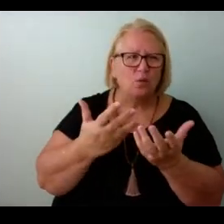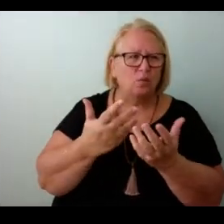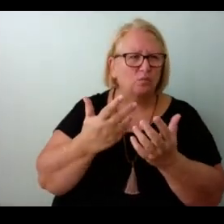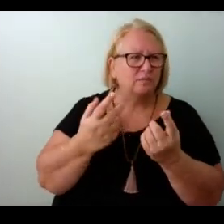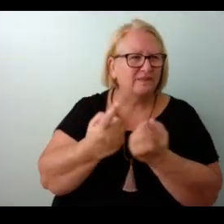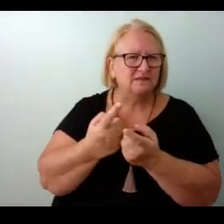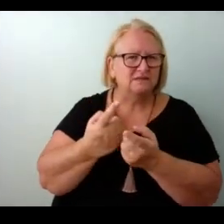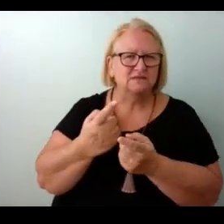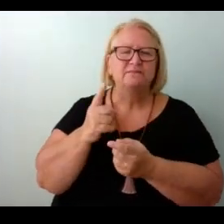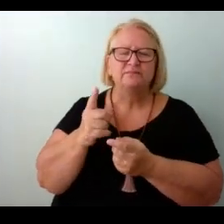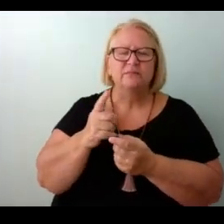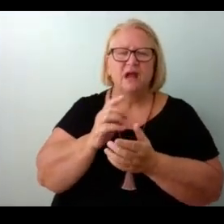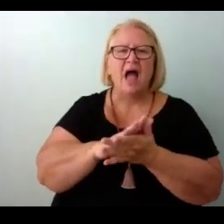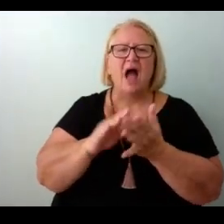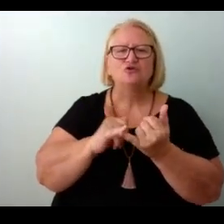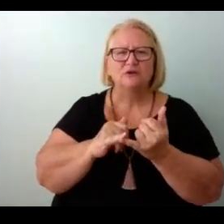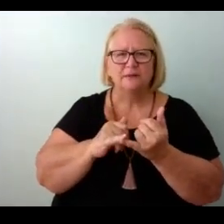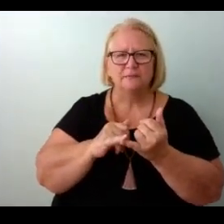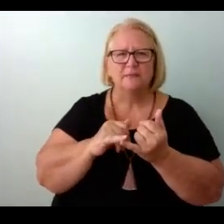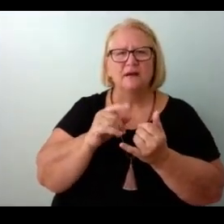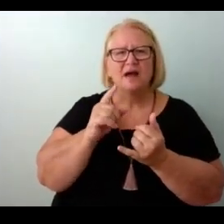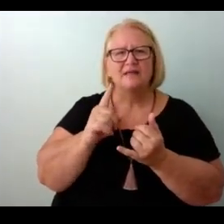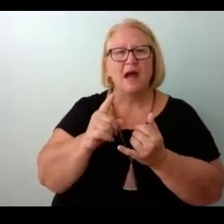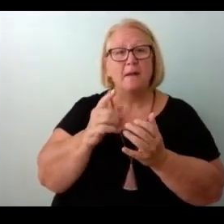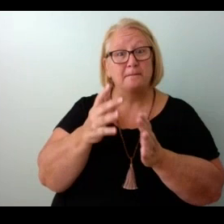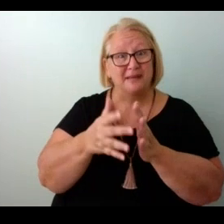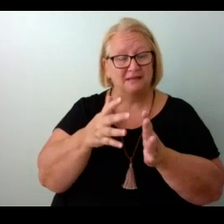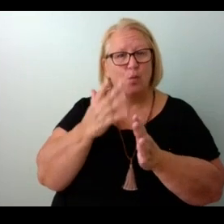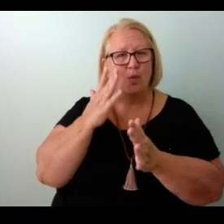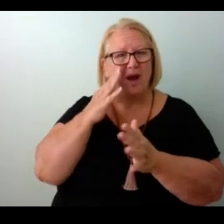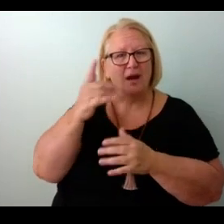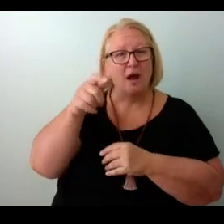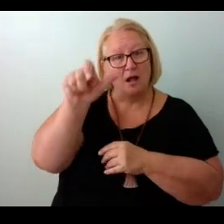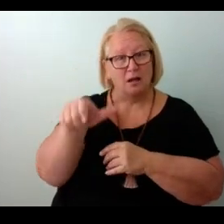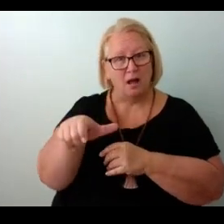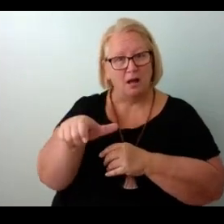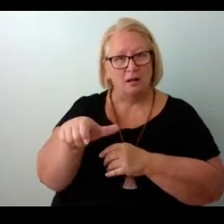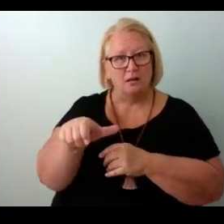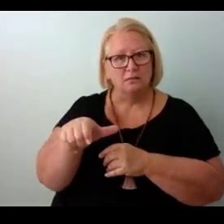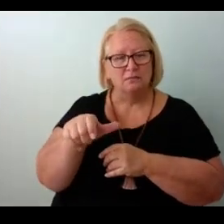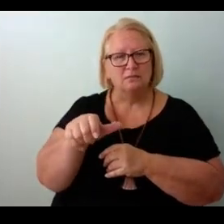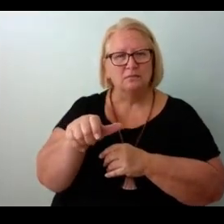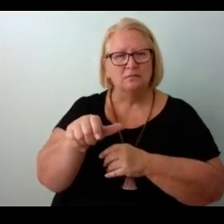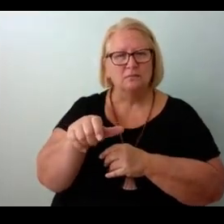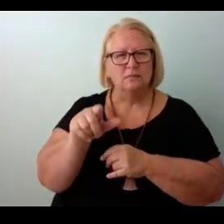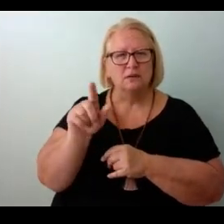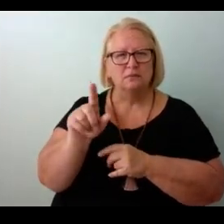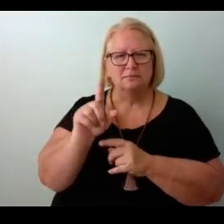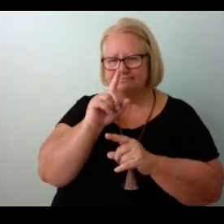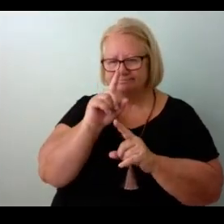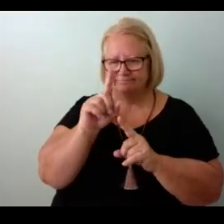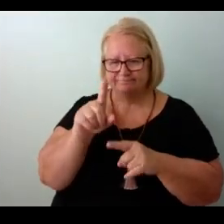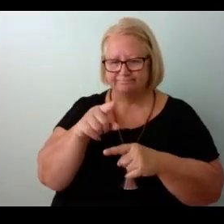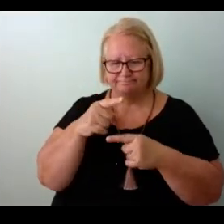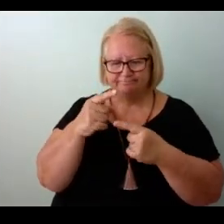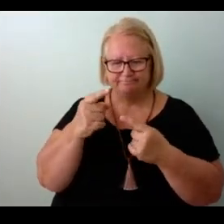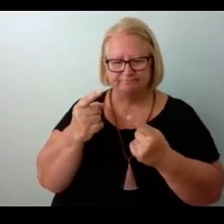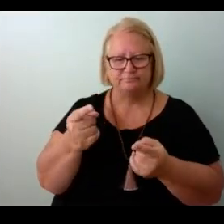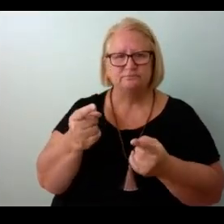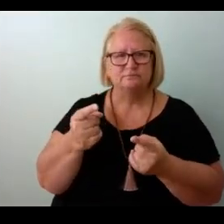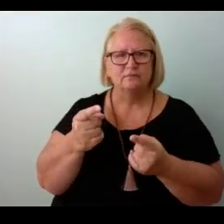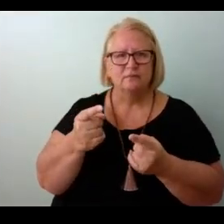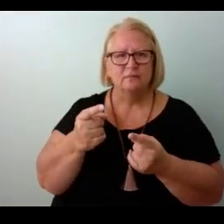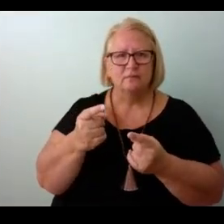So hardship could arise when a client is not able to get their experiences - pay their